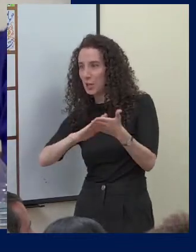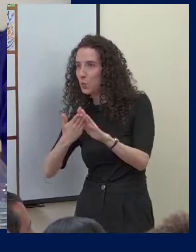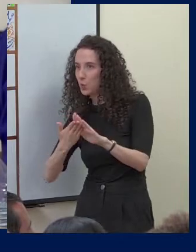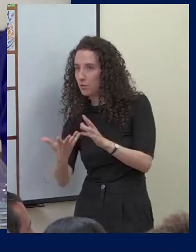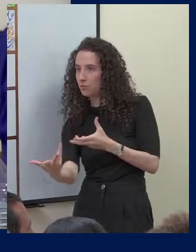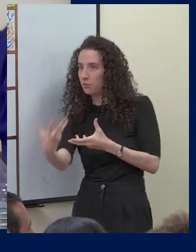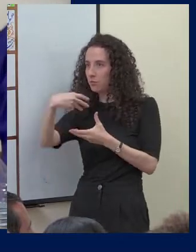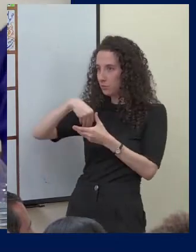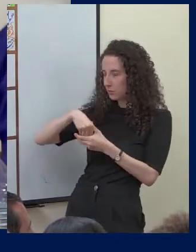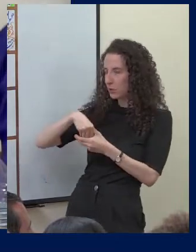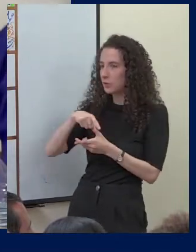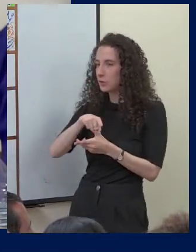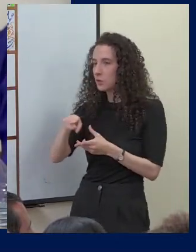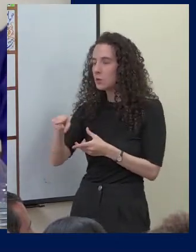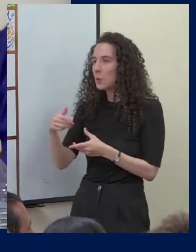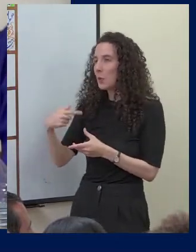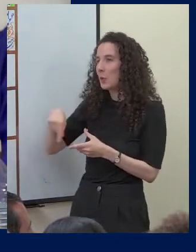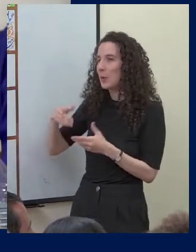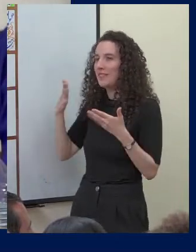to know what elements to create.